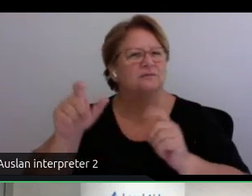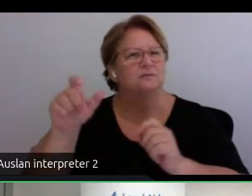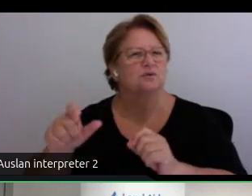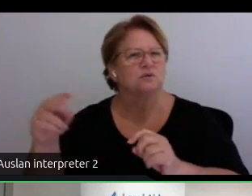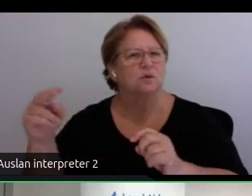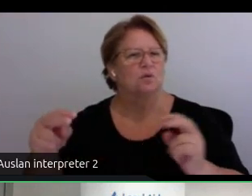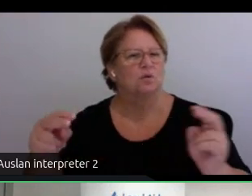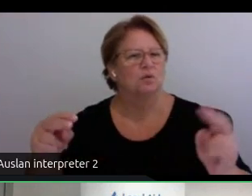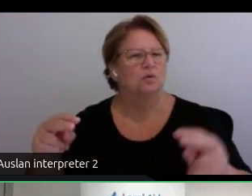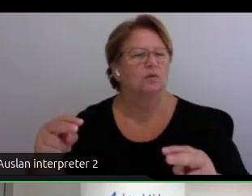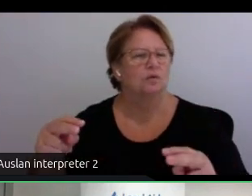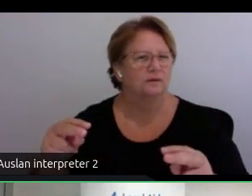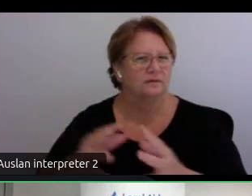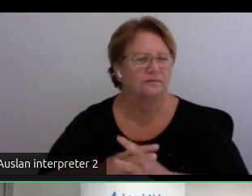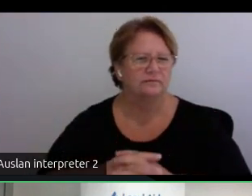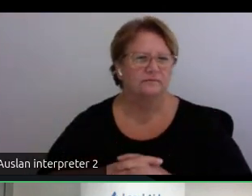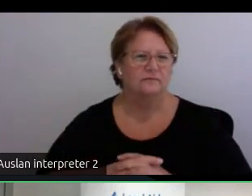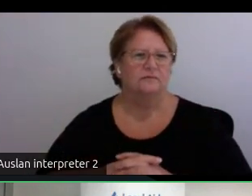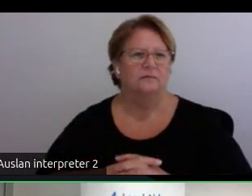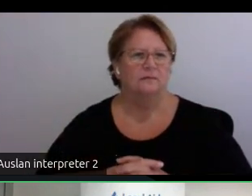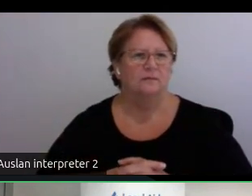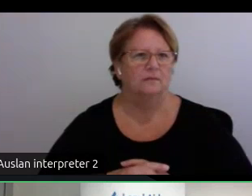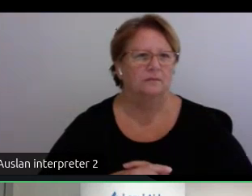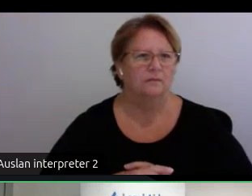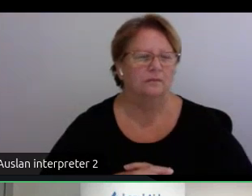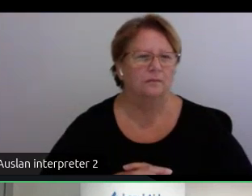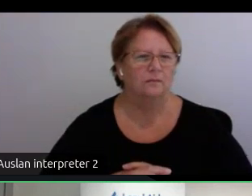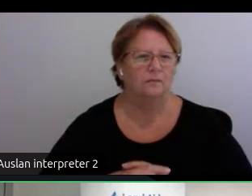It's possible looking at all the same information they will make a different decision but it's not